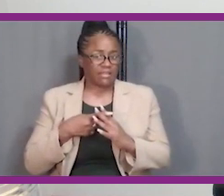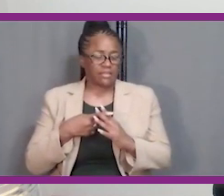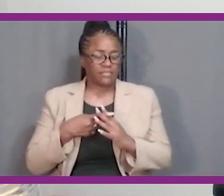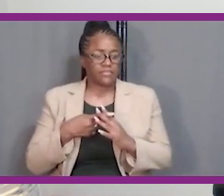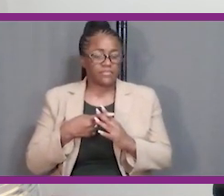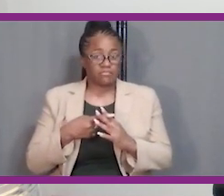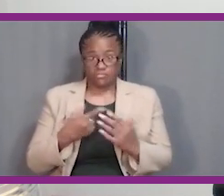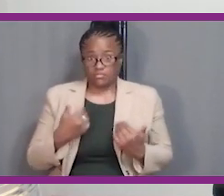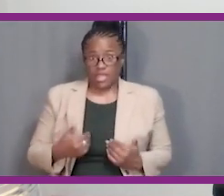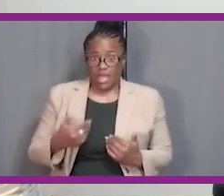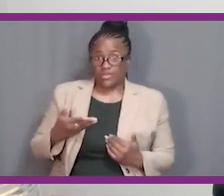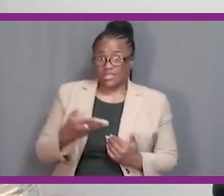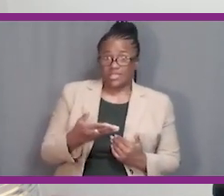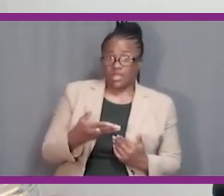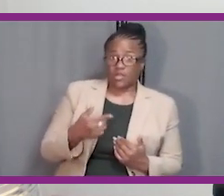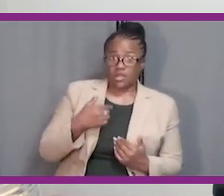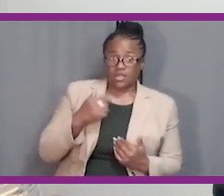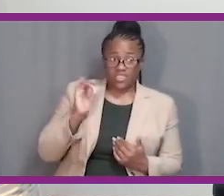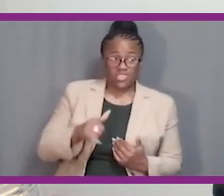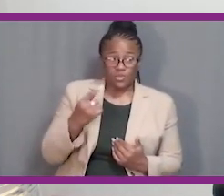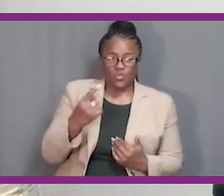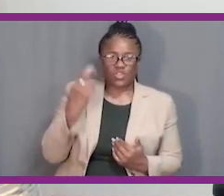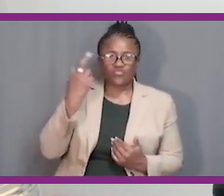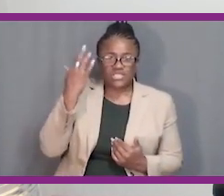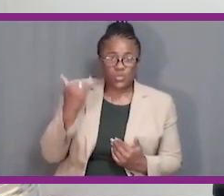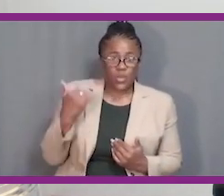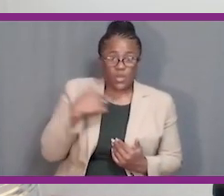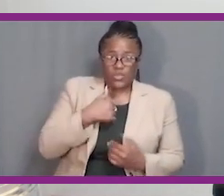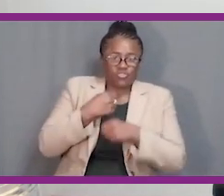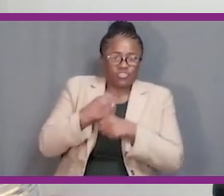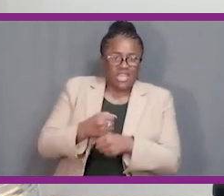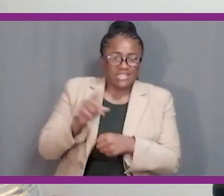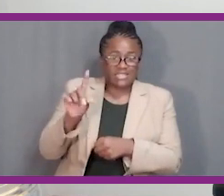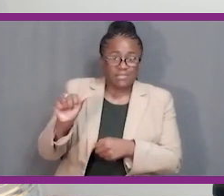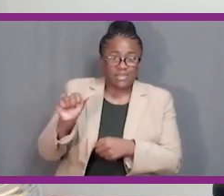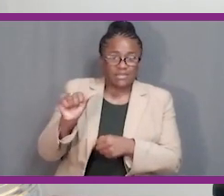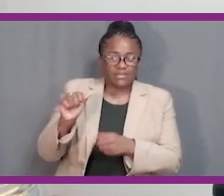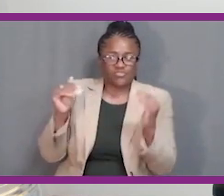justice framework because we wanted something that was more holistic, that was more intersectional,